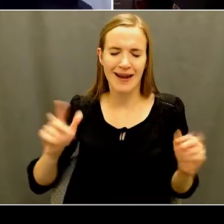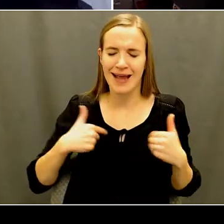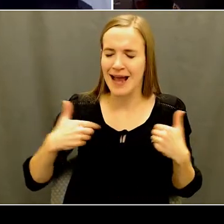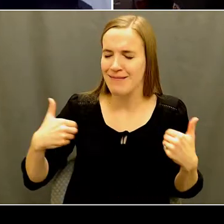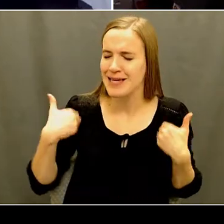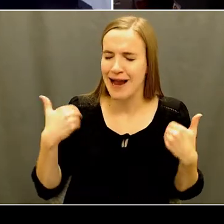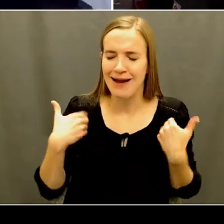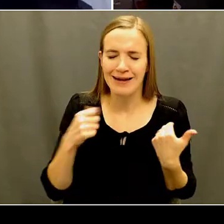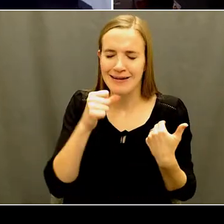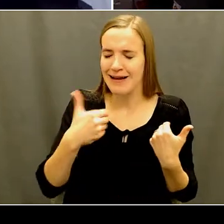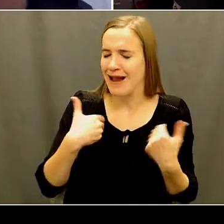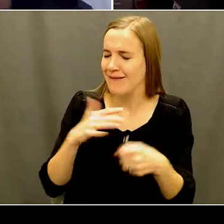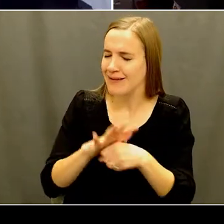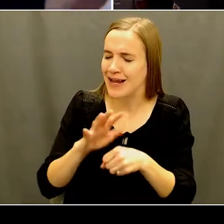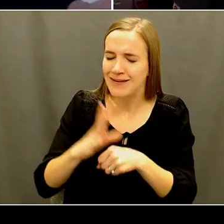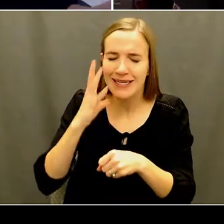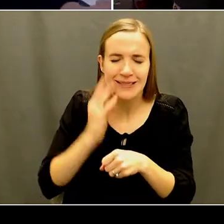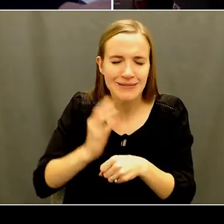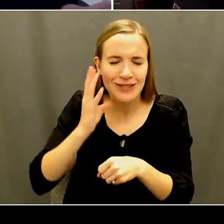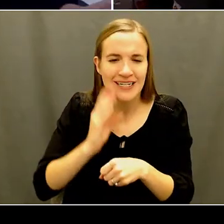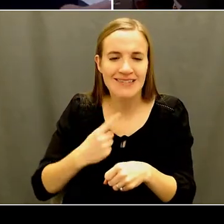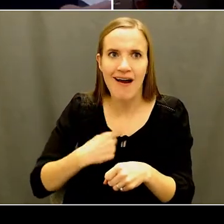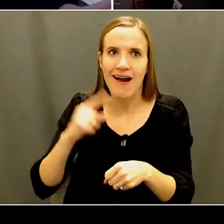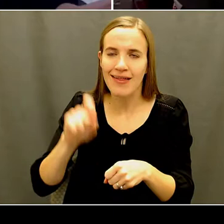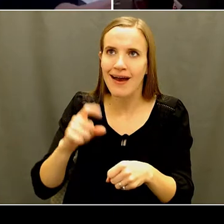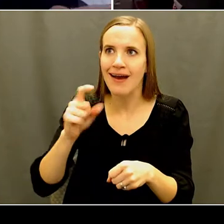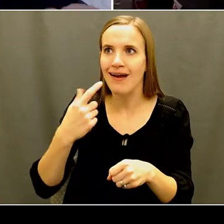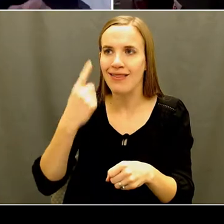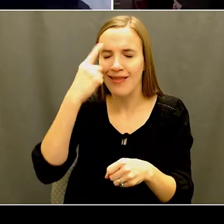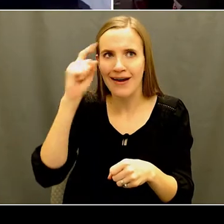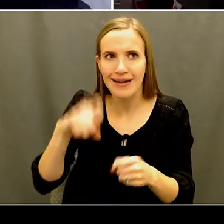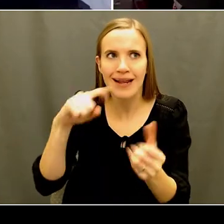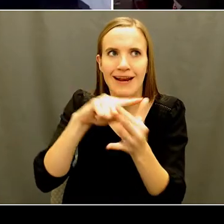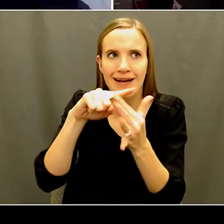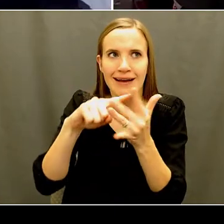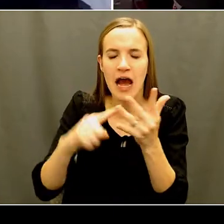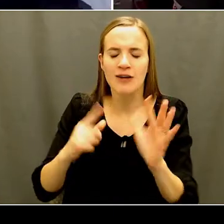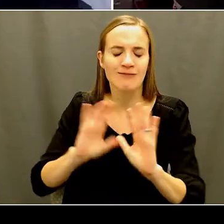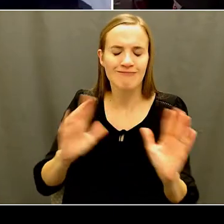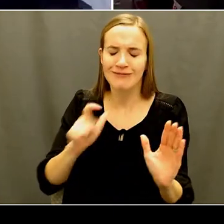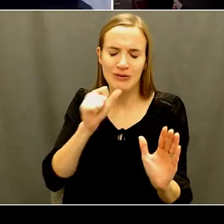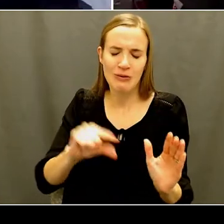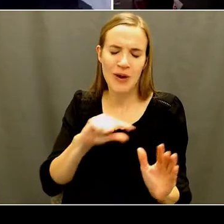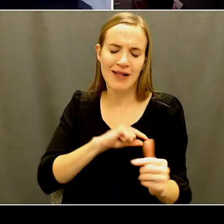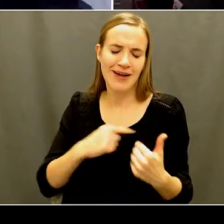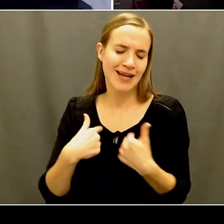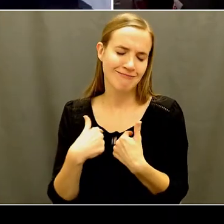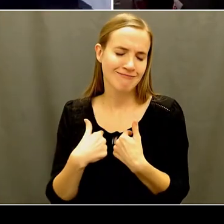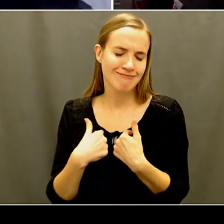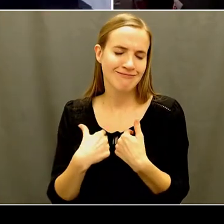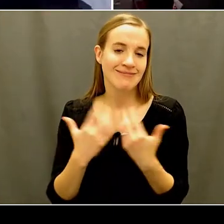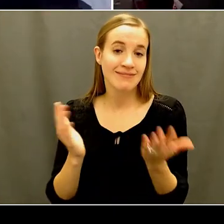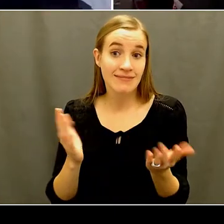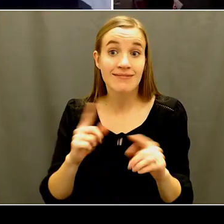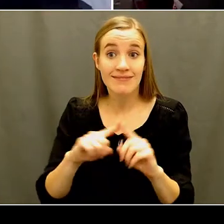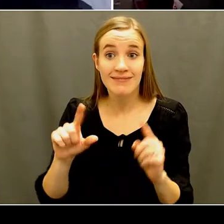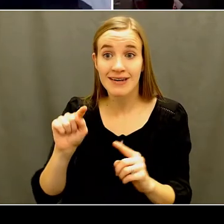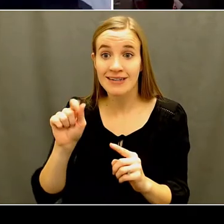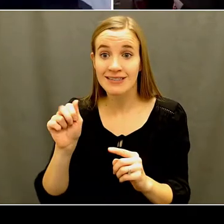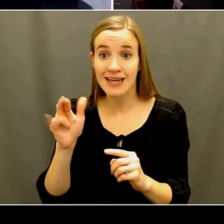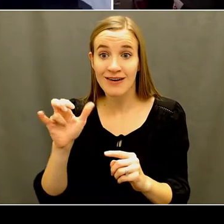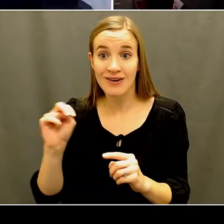I said, Sure. Not thinking anybody would take me seriously. Um, and then I got